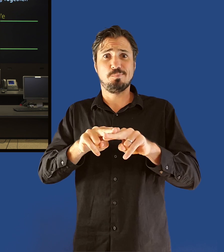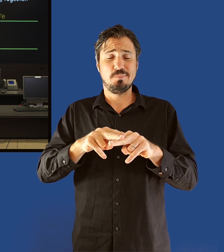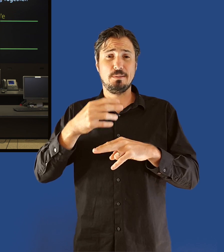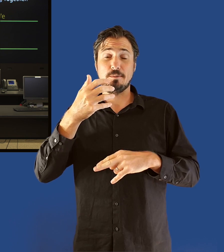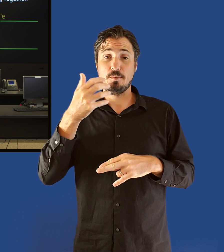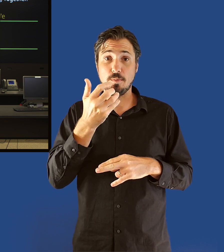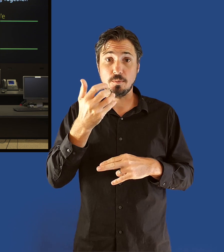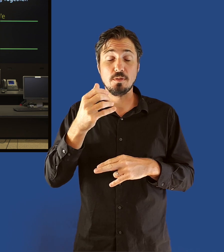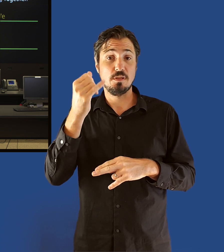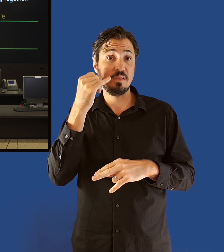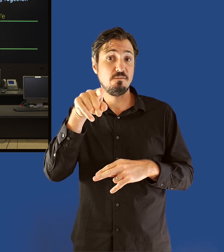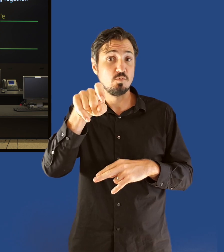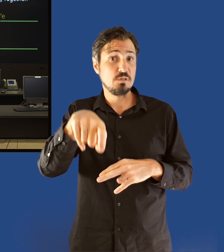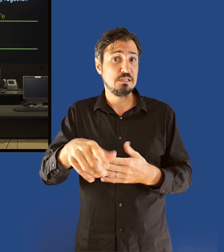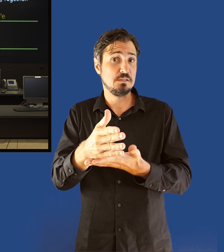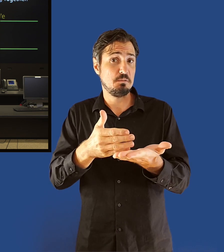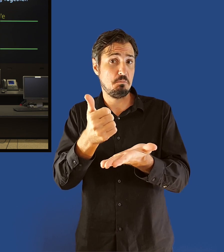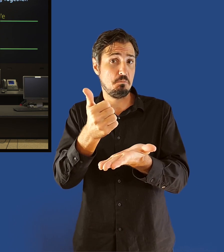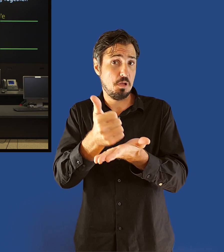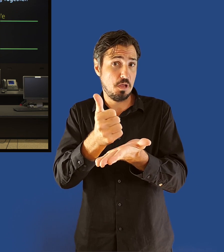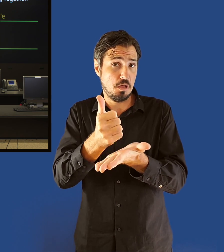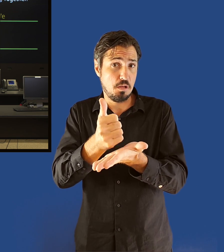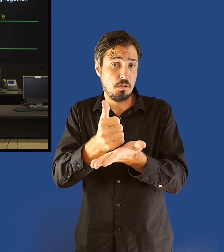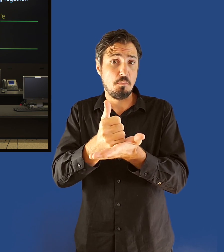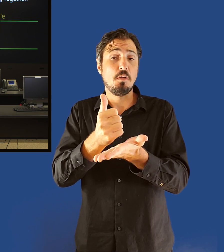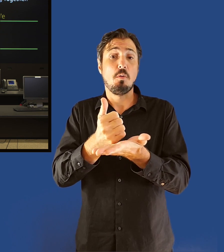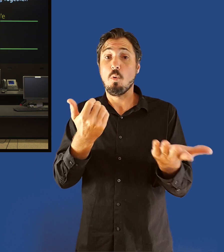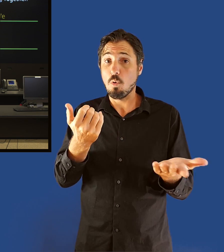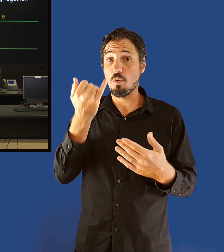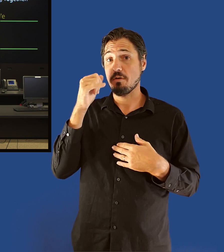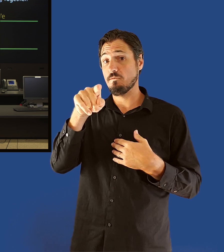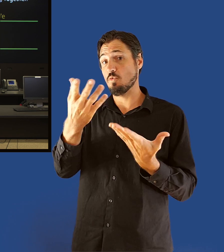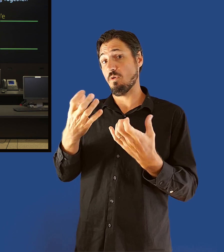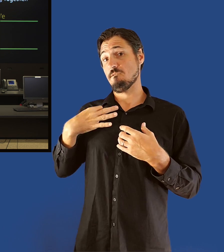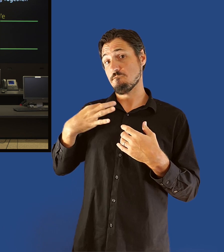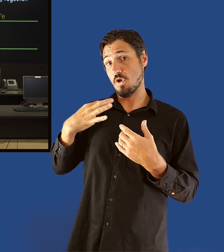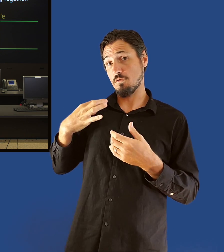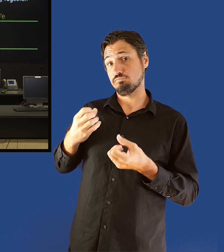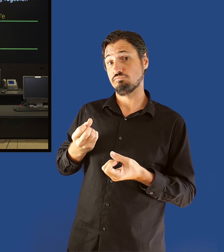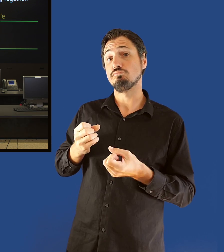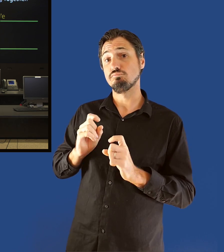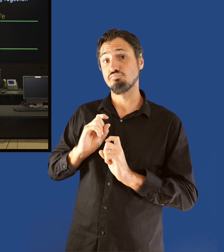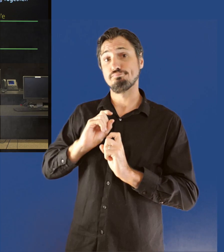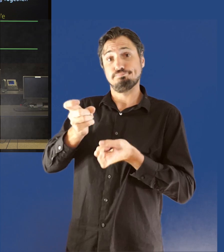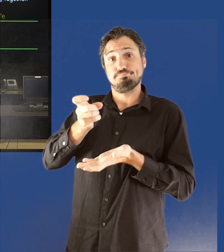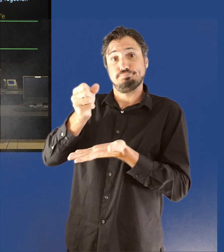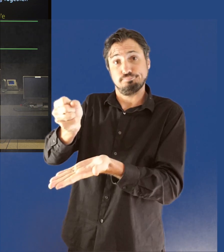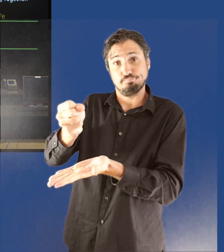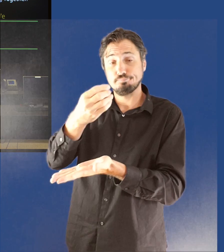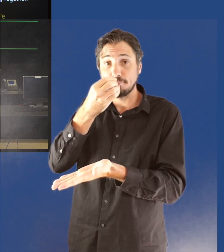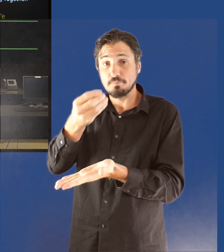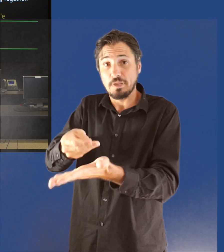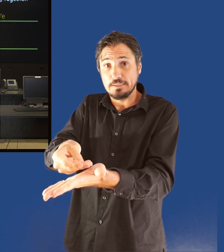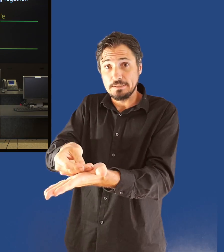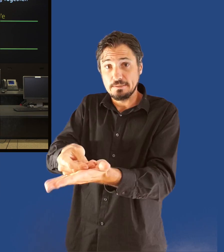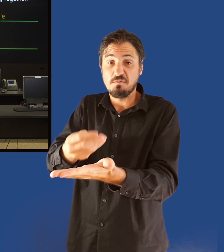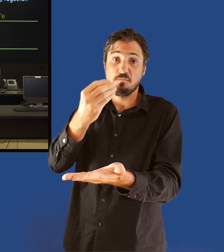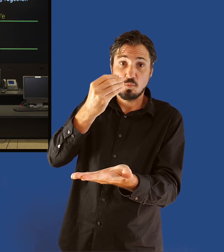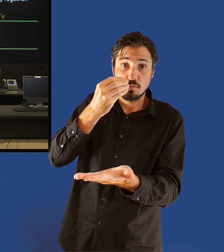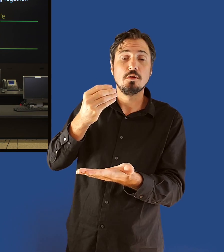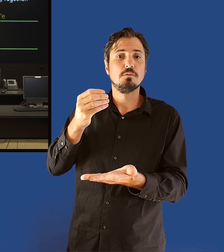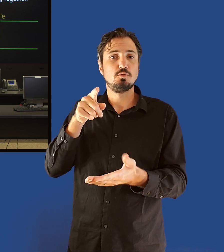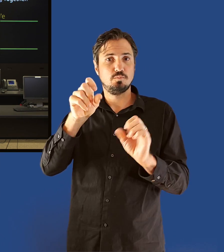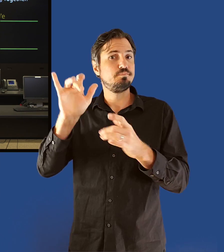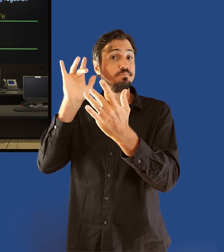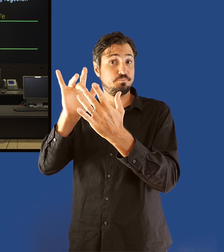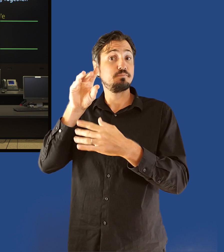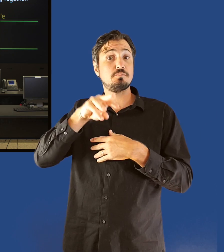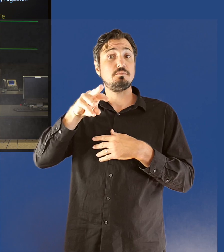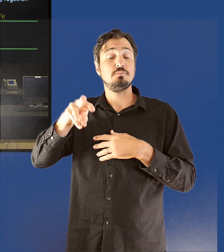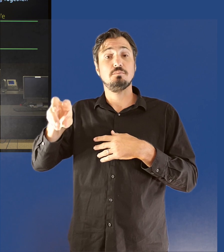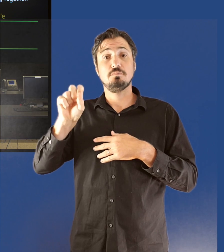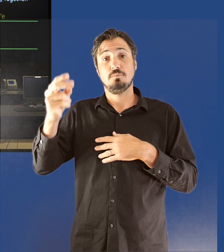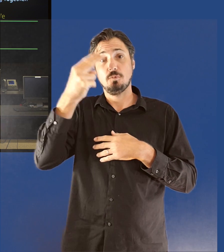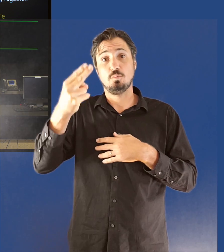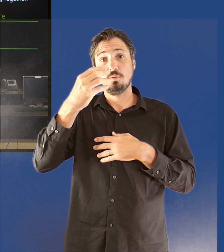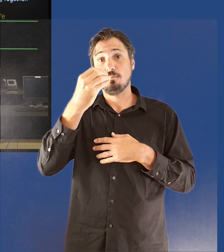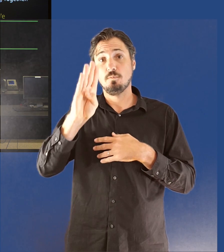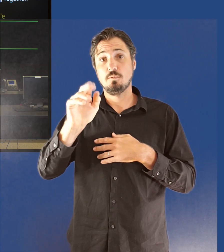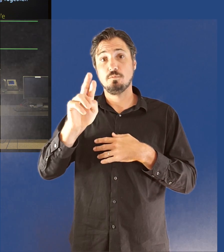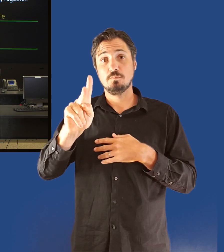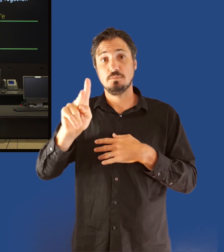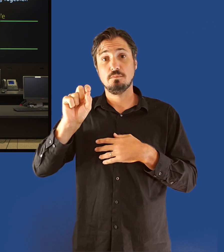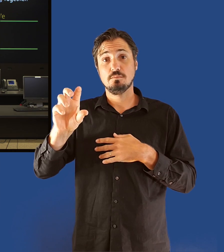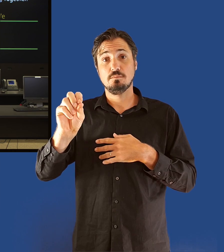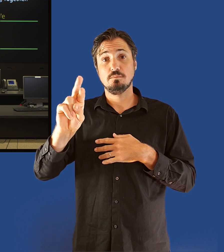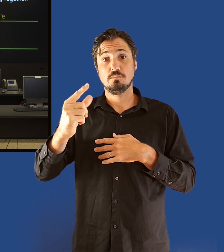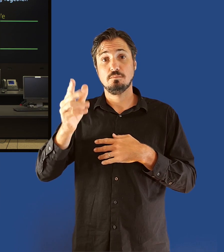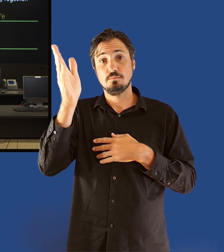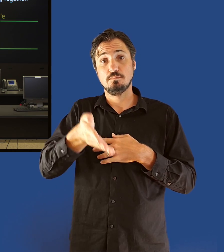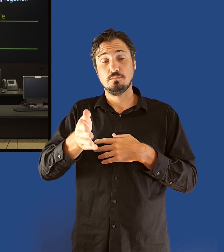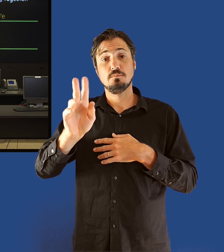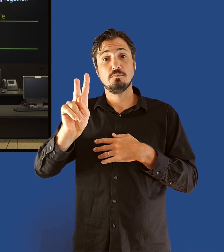If you are in need of food assistance, or – if you would like to volunteer or donate to their cause – please contact the Hawaii Food Bank at www.hawaiifoodbank.org/kauai.